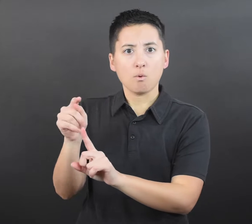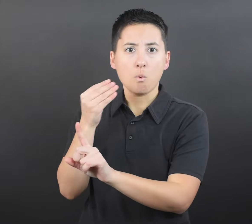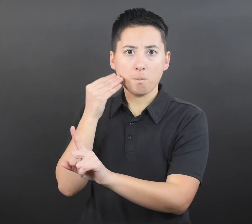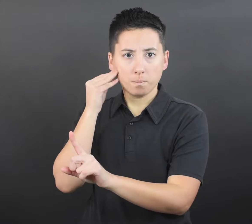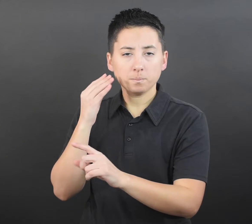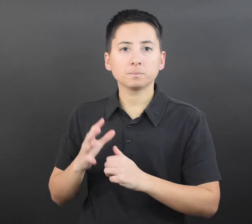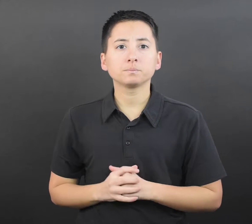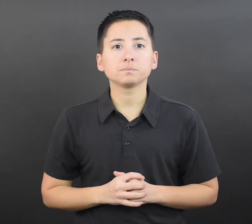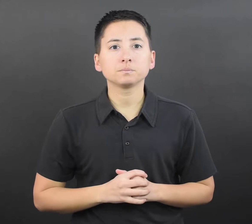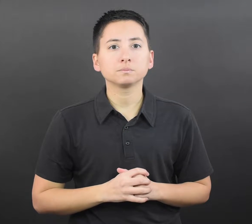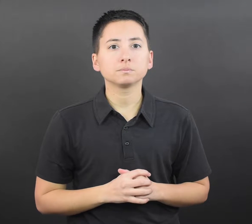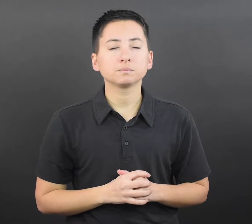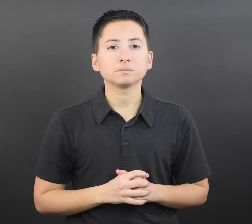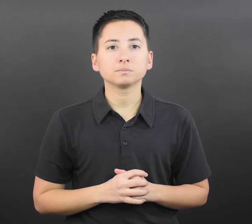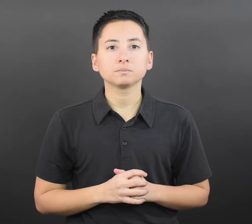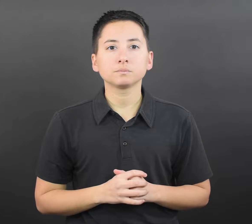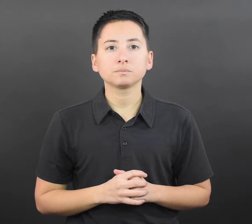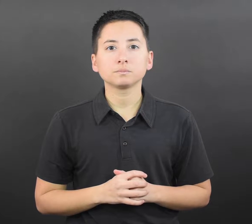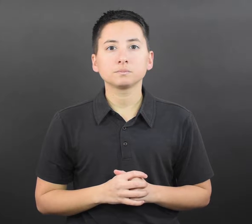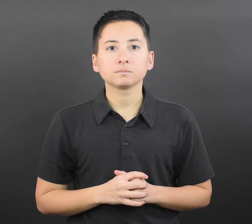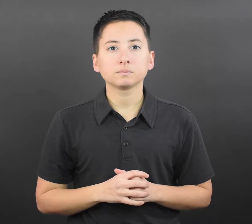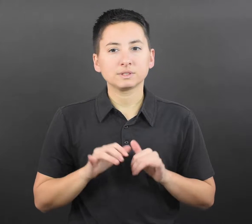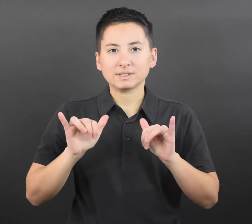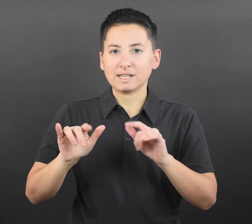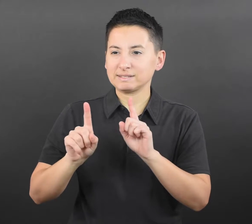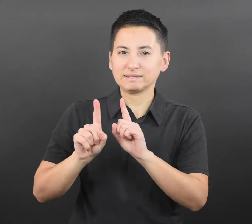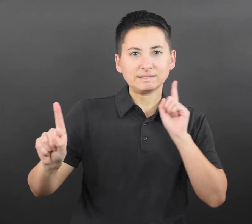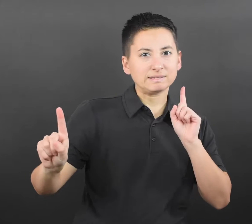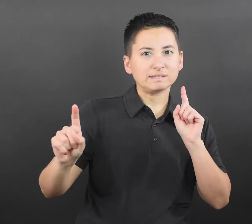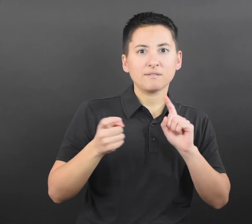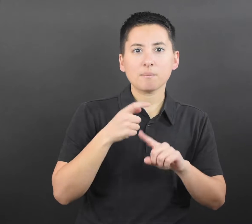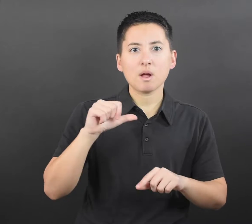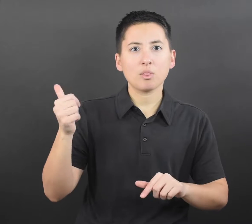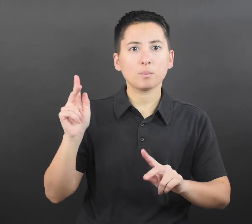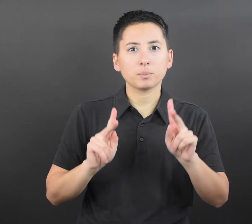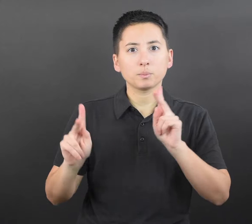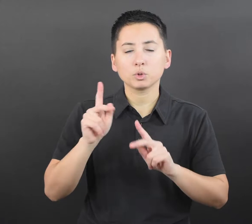BEST PRACTICES FOR HANDLING A CONFIRMED CASE OF COVID-19